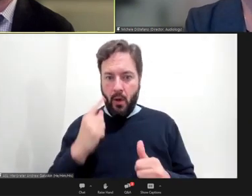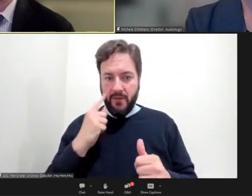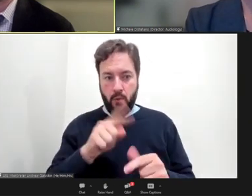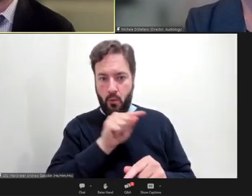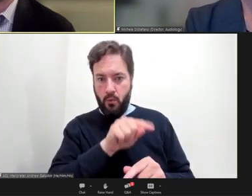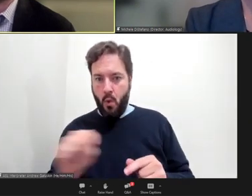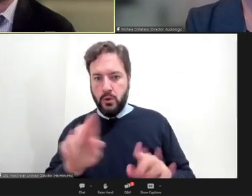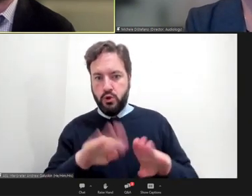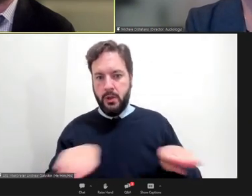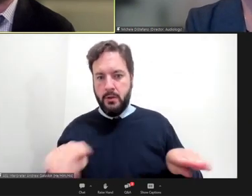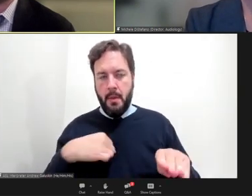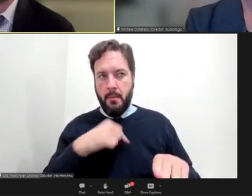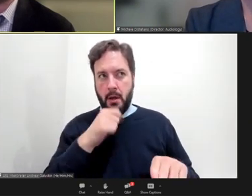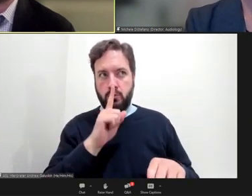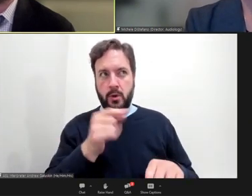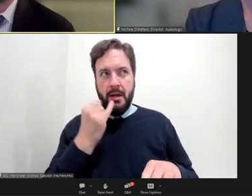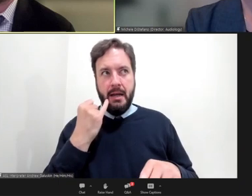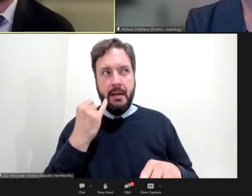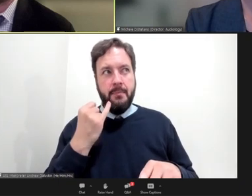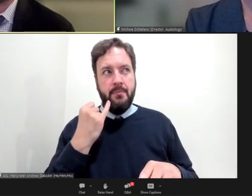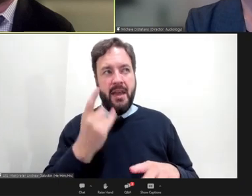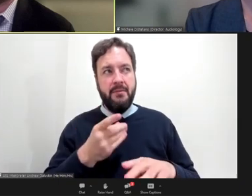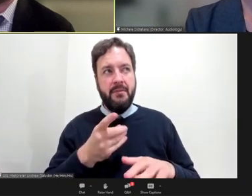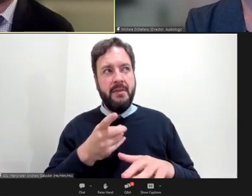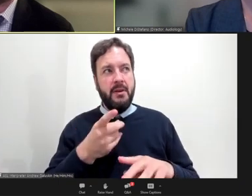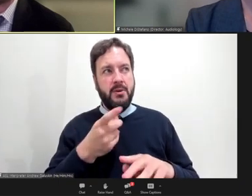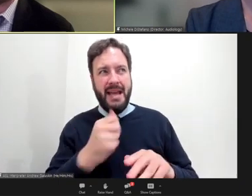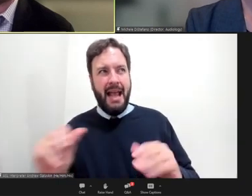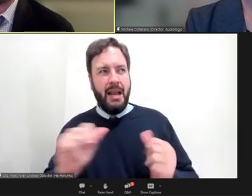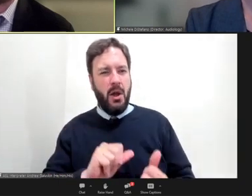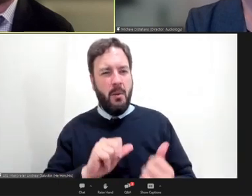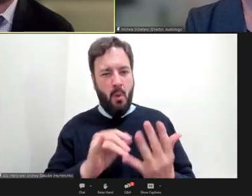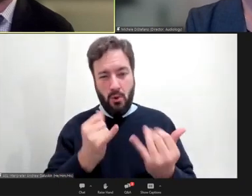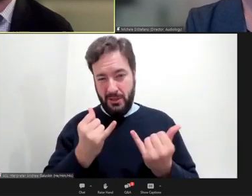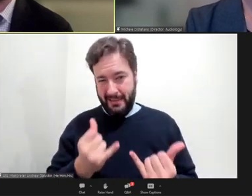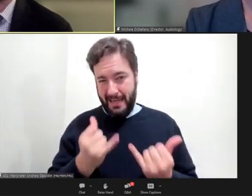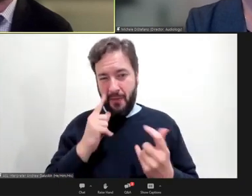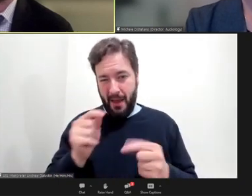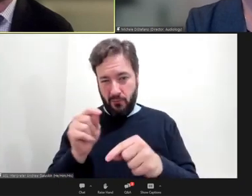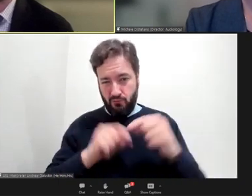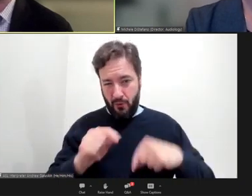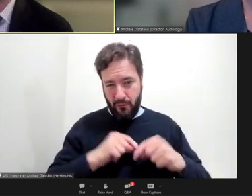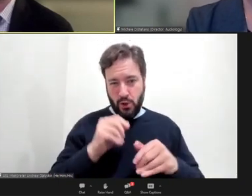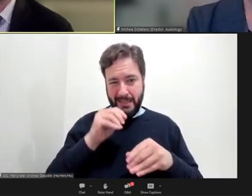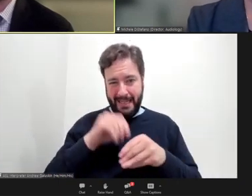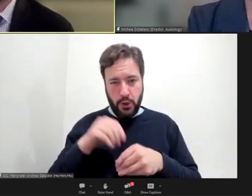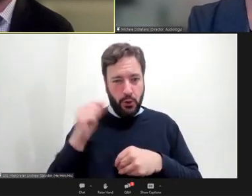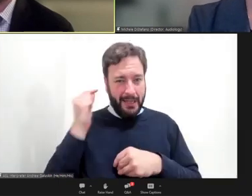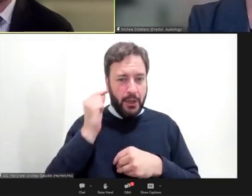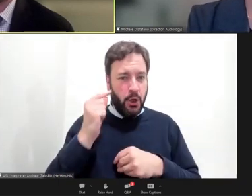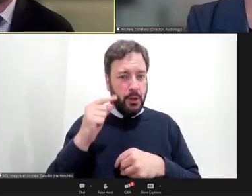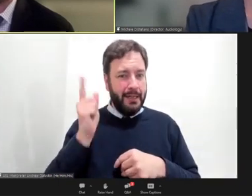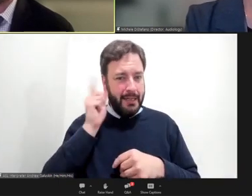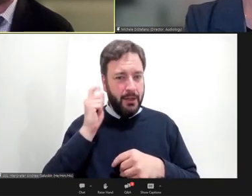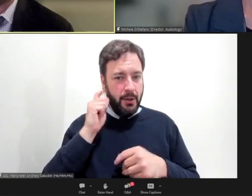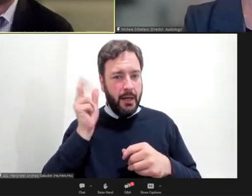But I'm not aware of any approach right now that exists to actually reverse inner ear hearing loss.